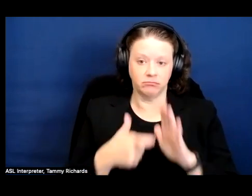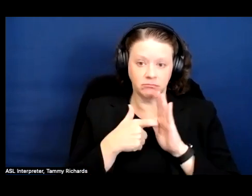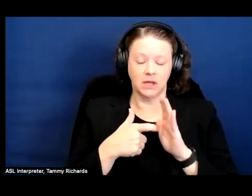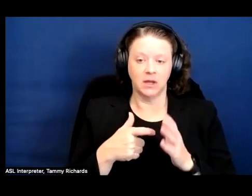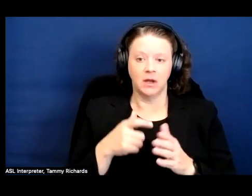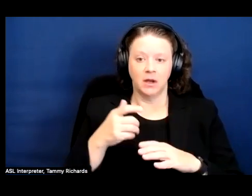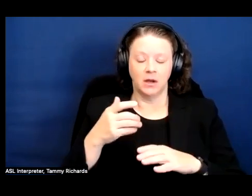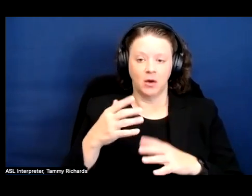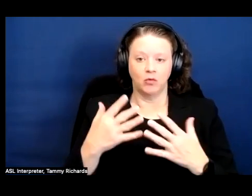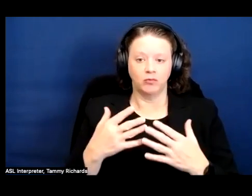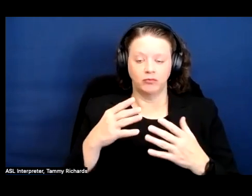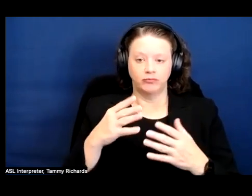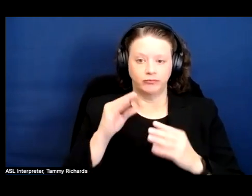It's always a case-by-case analysis.